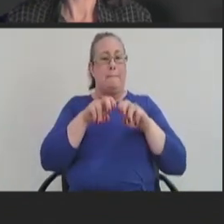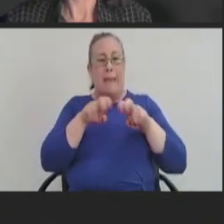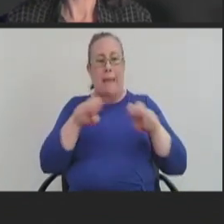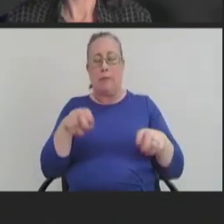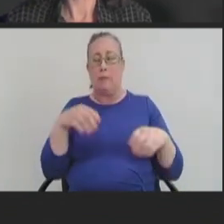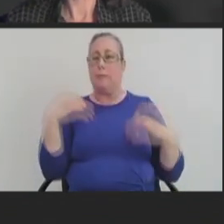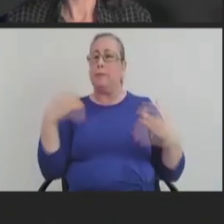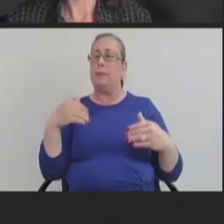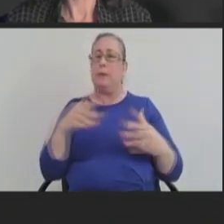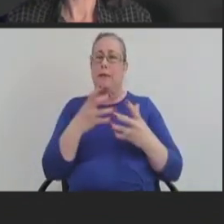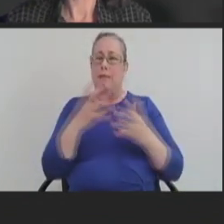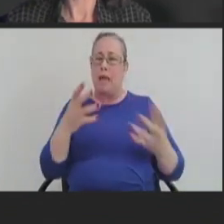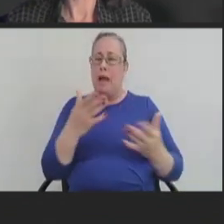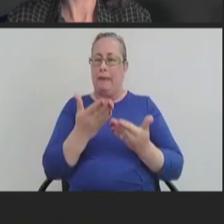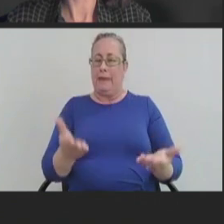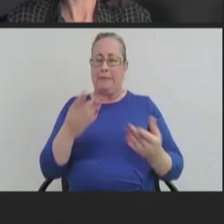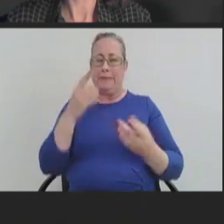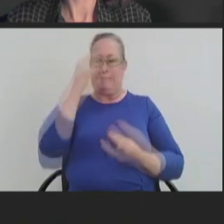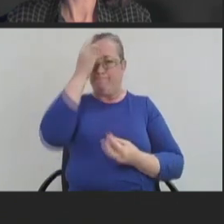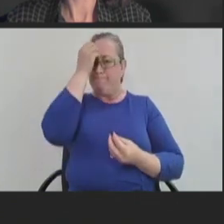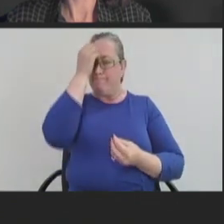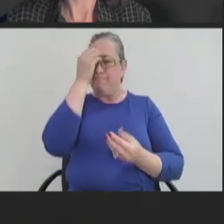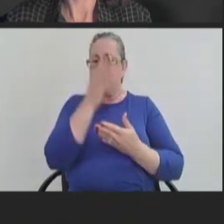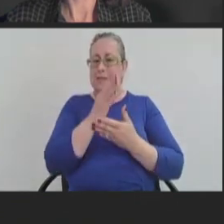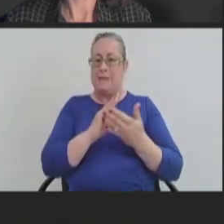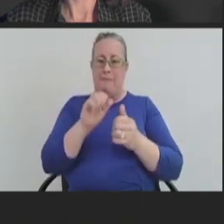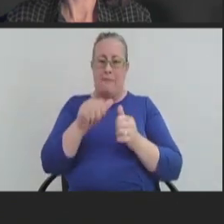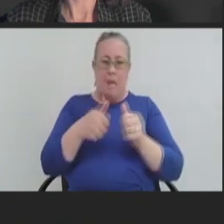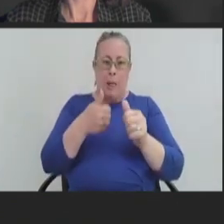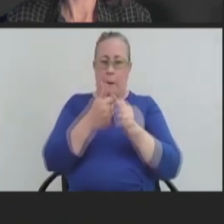lot of things to think about and some follow-up questions as well.